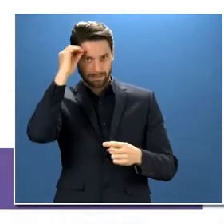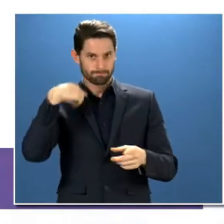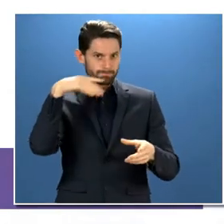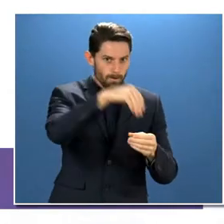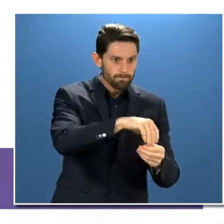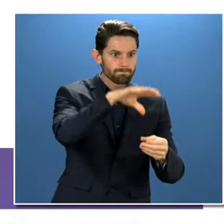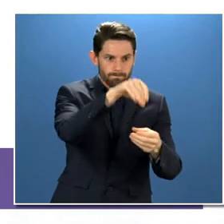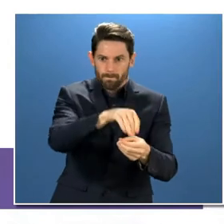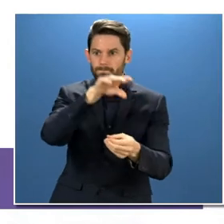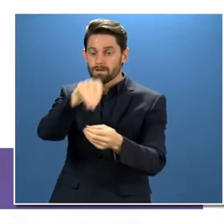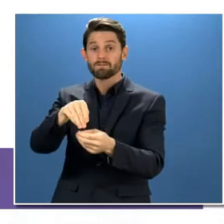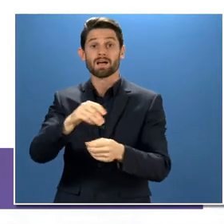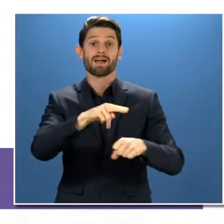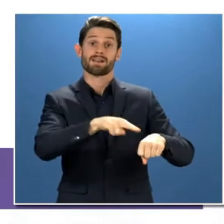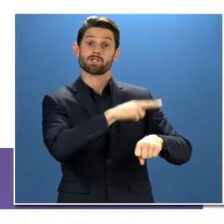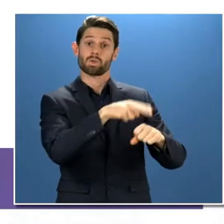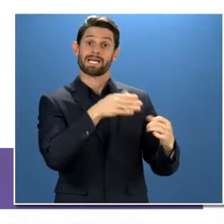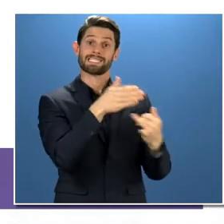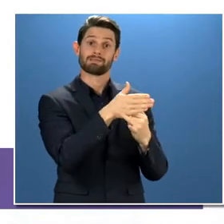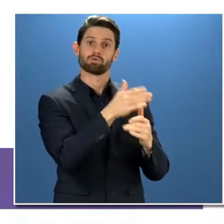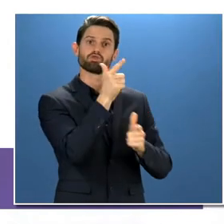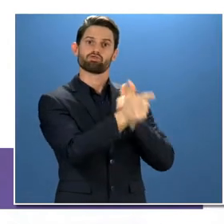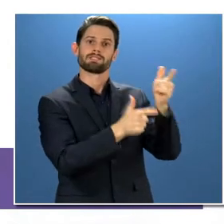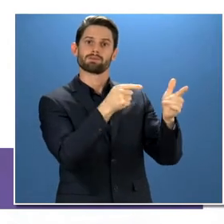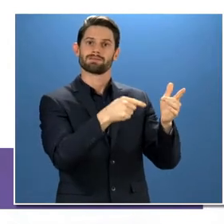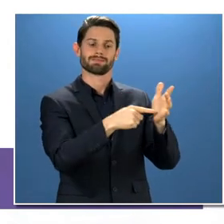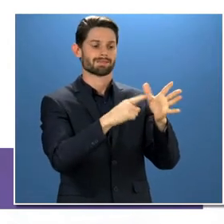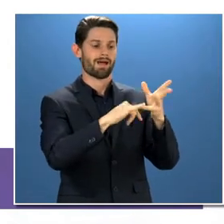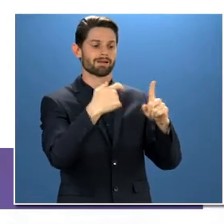I sit on the National Accessible Transport Taskforce, I sit on the